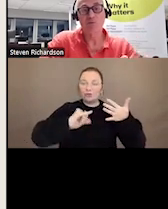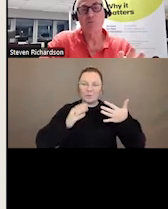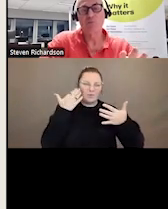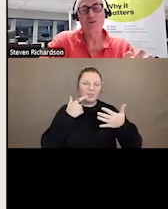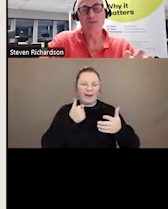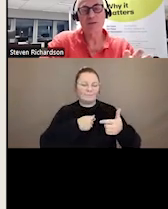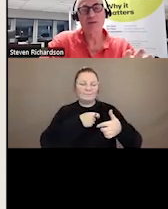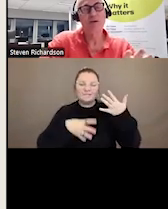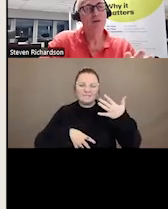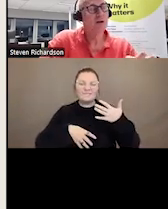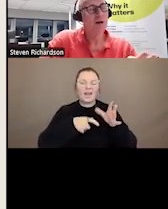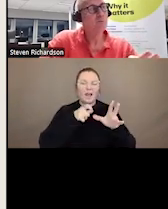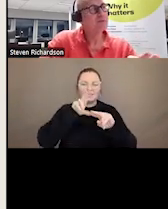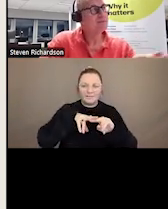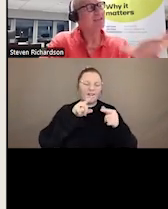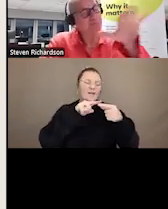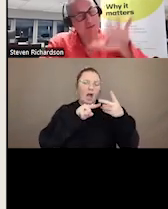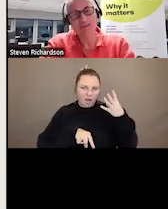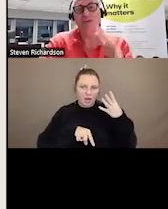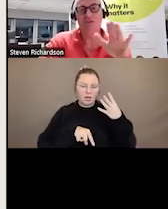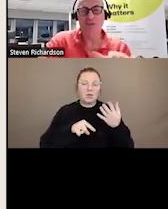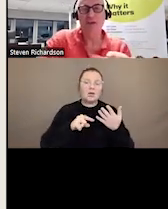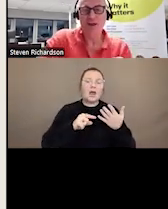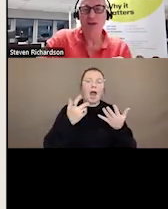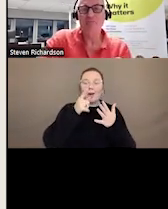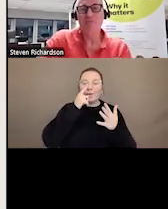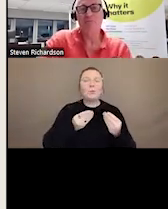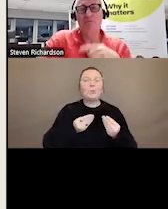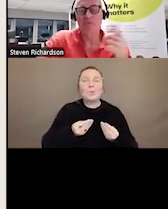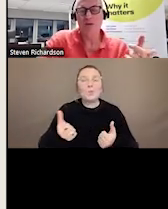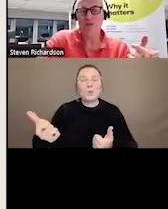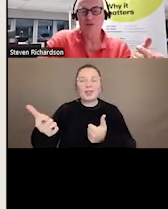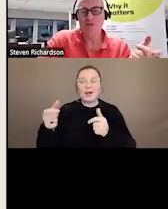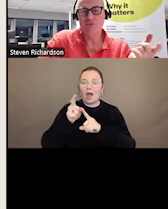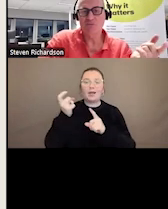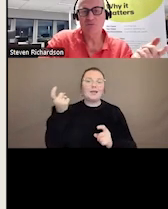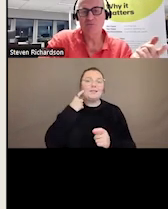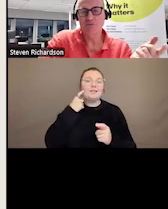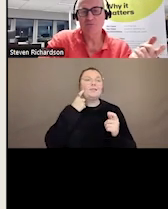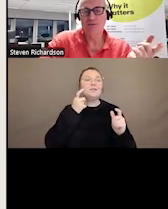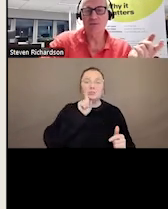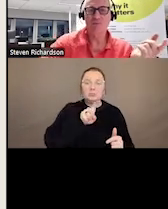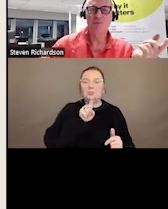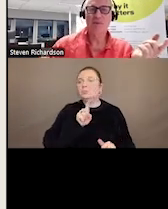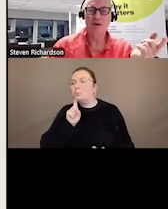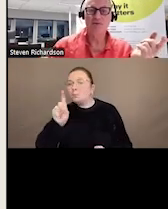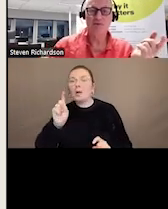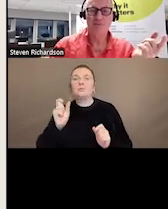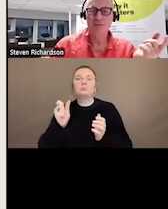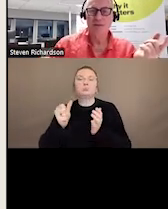look for. What is the seamless connection they have in relation to your fundraising page.